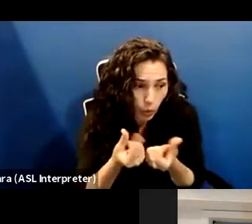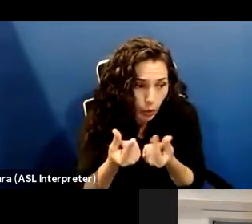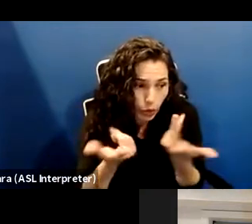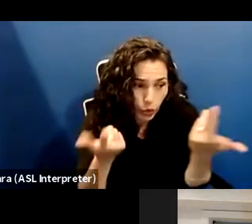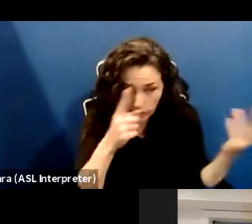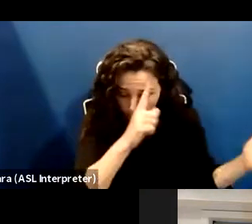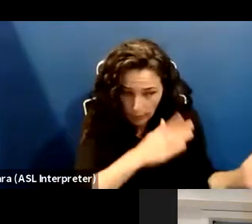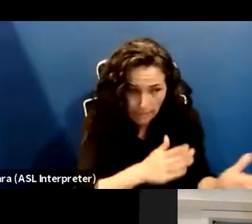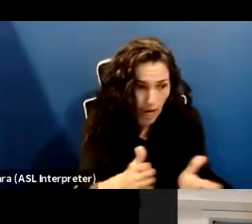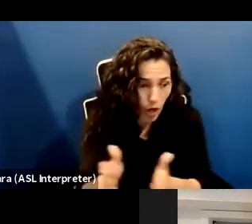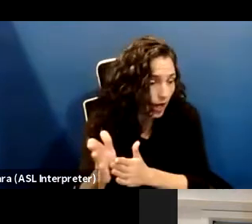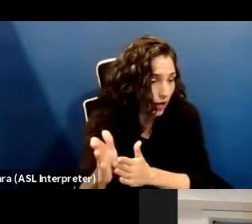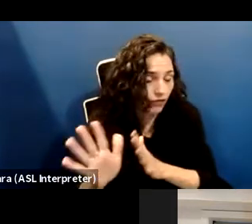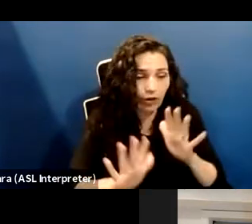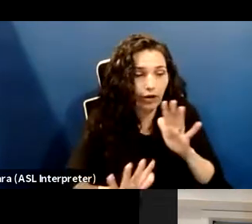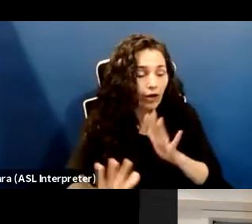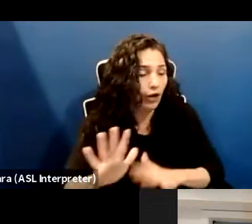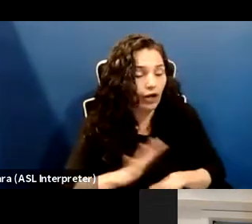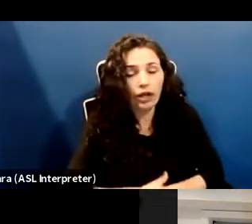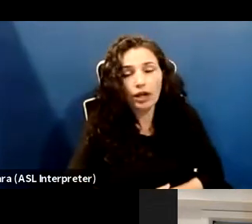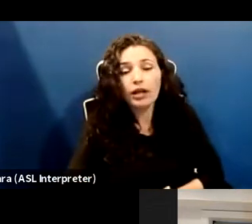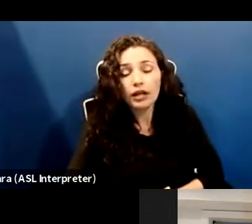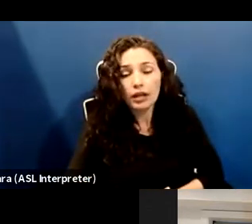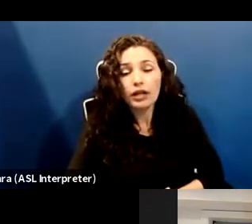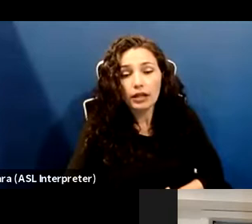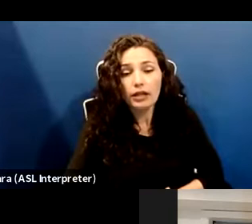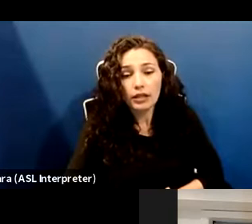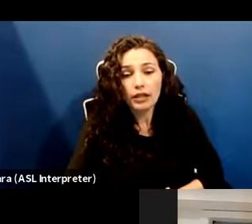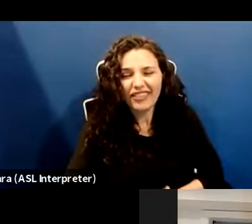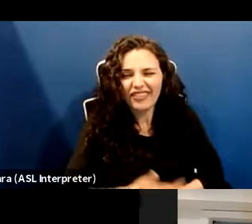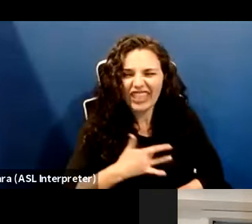you have to kind of go into the battlefield.